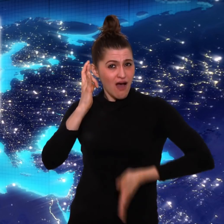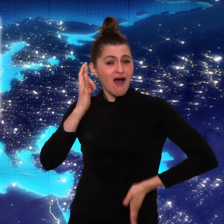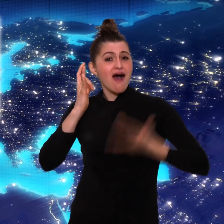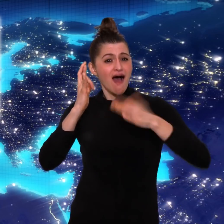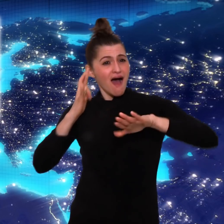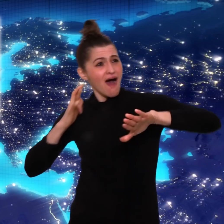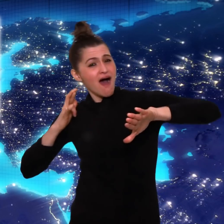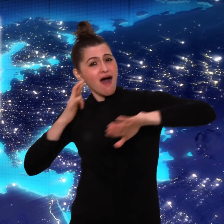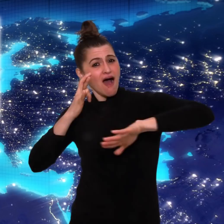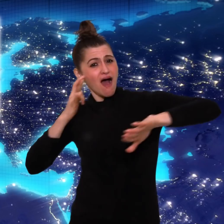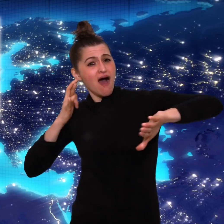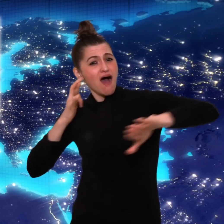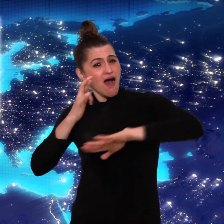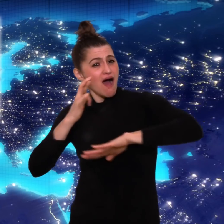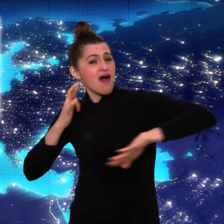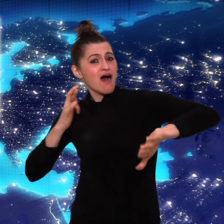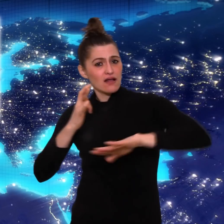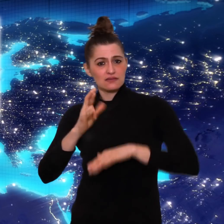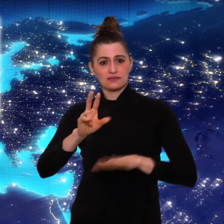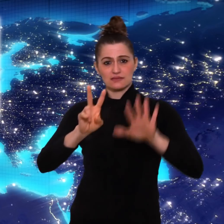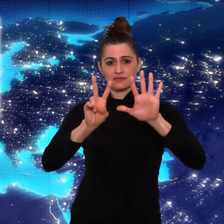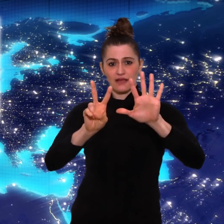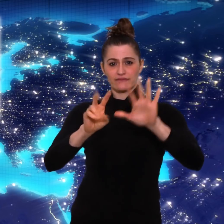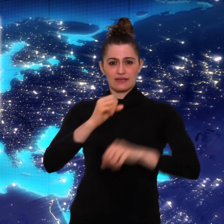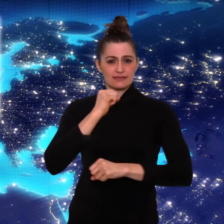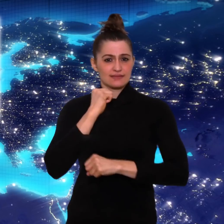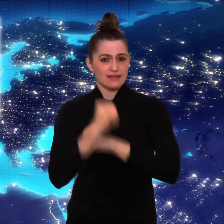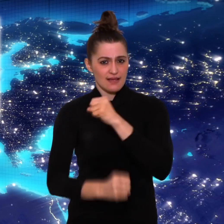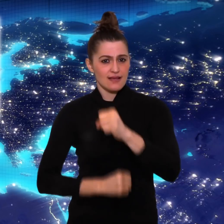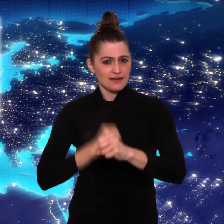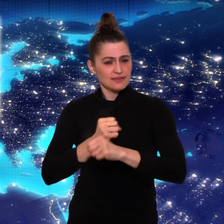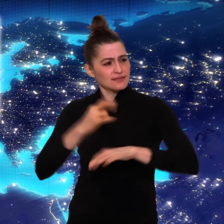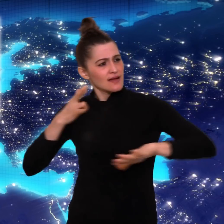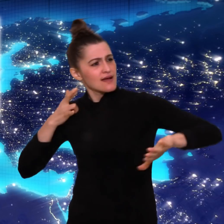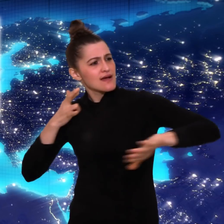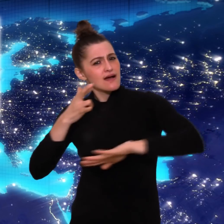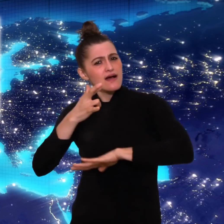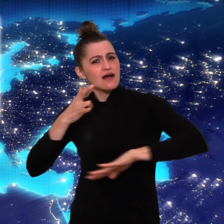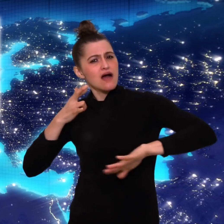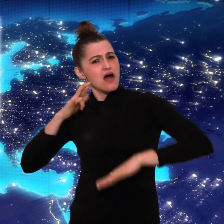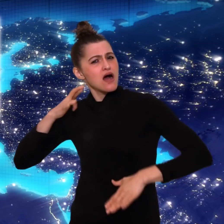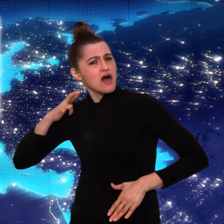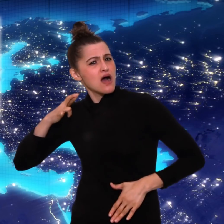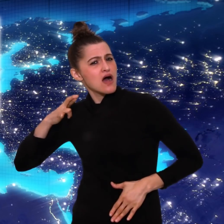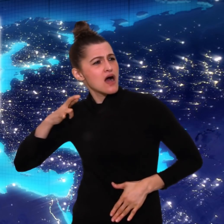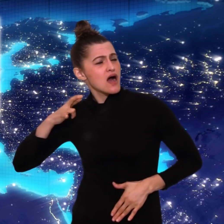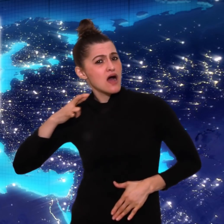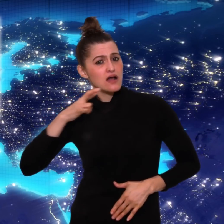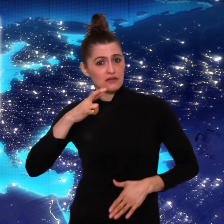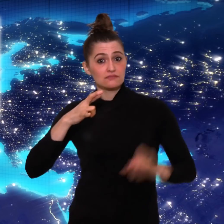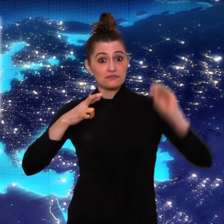will be one of the most